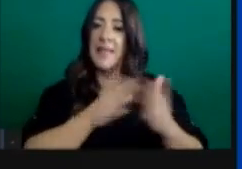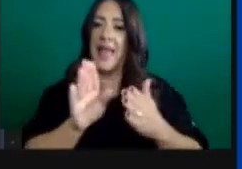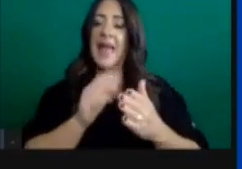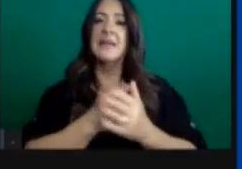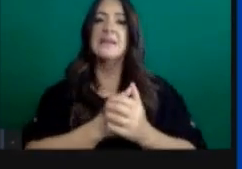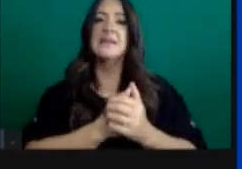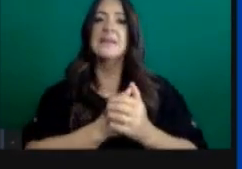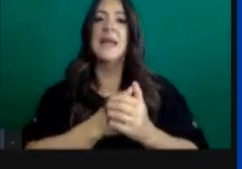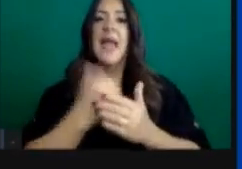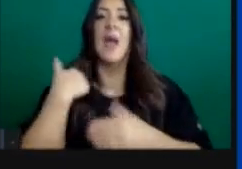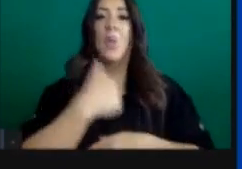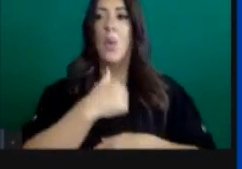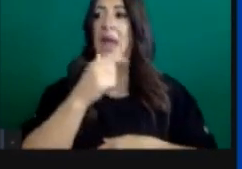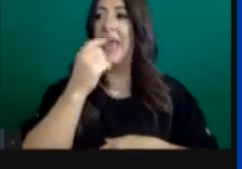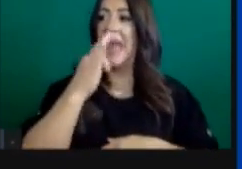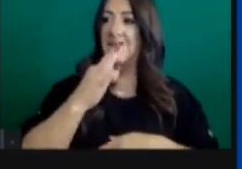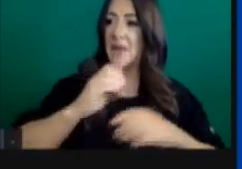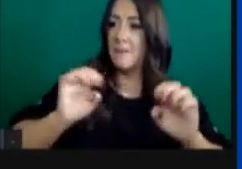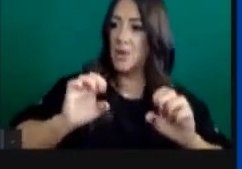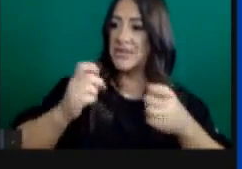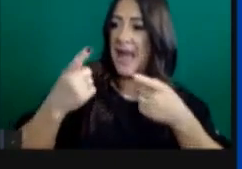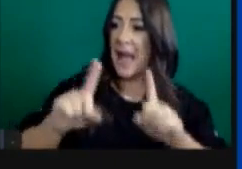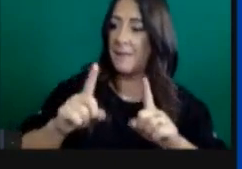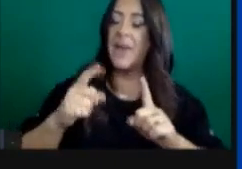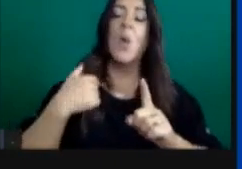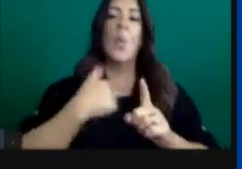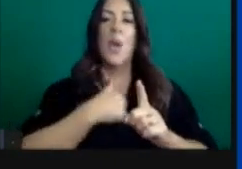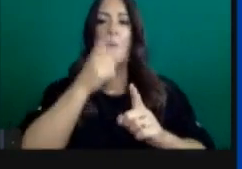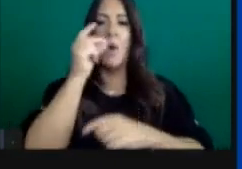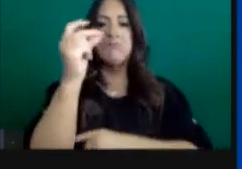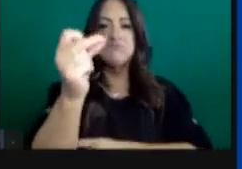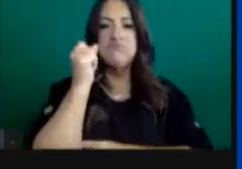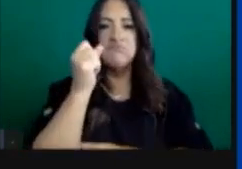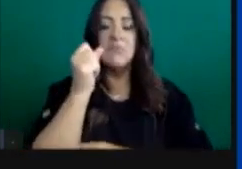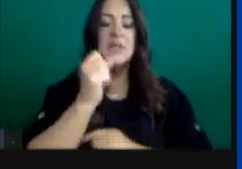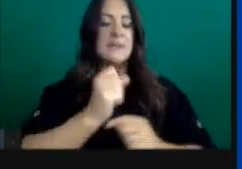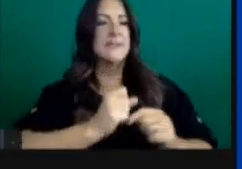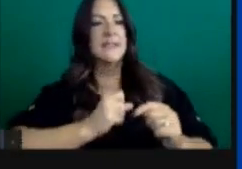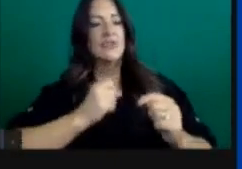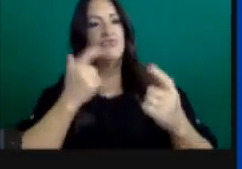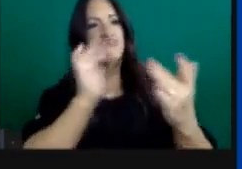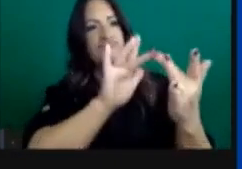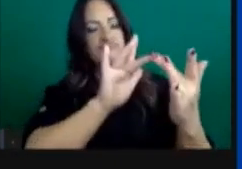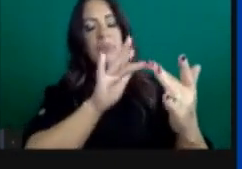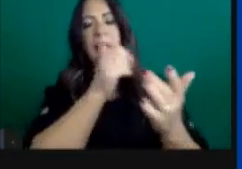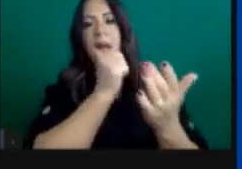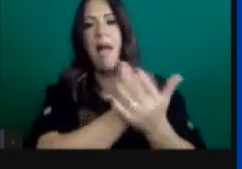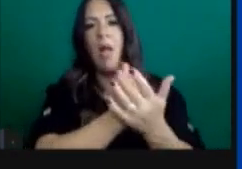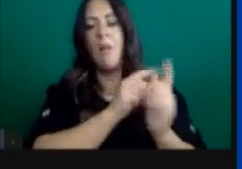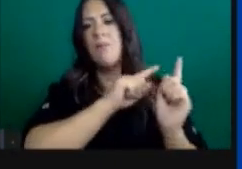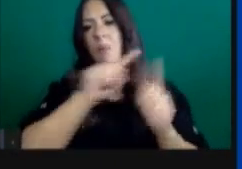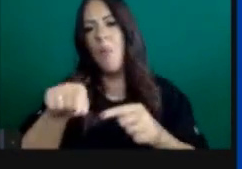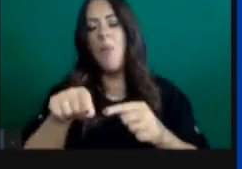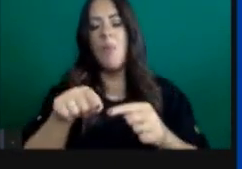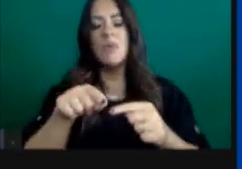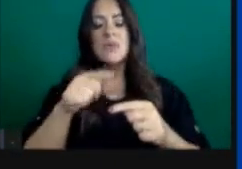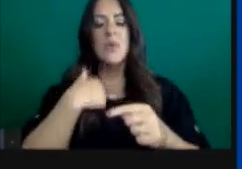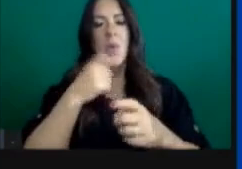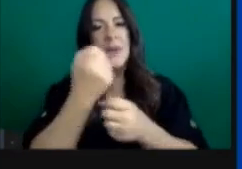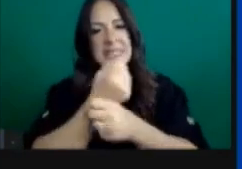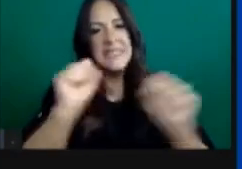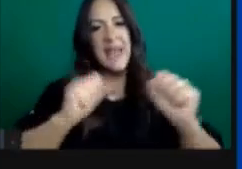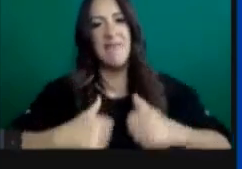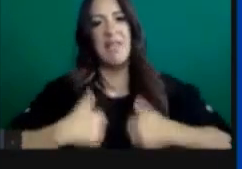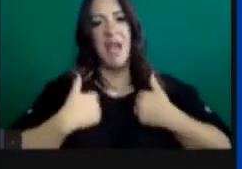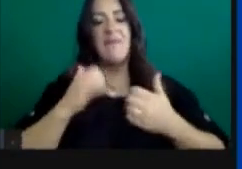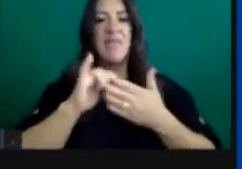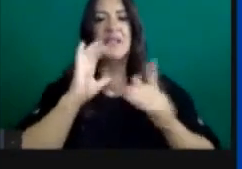WE EXPECT TO DO THAT WITH A GREAT DEGREE OF PLANNING AND WITH HASTE WHEN IT NEEDS TO HAPPEN SO WE CAN CONTINUE TO SAVE AS MANY LIVES AS POSSIBL